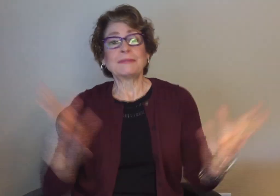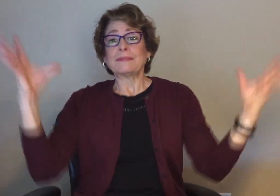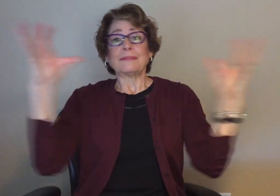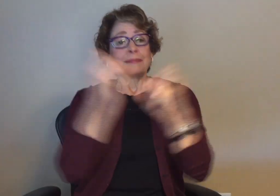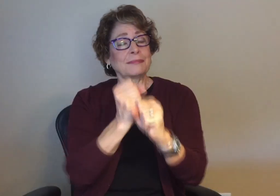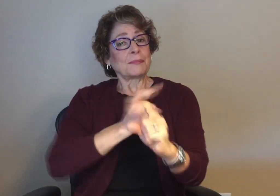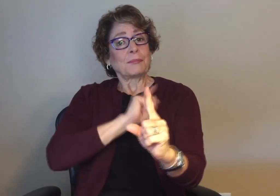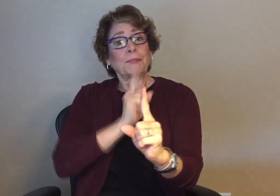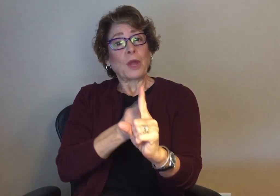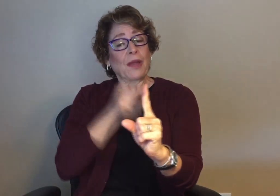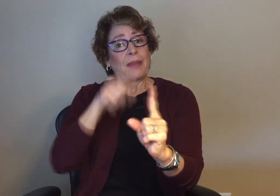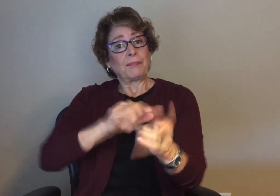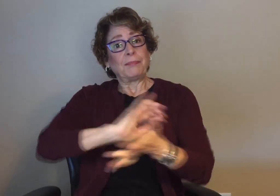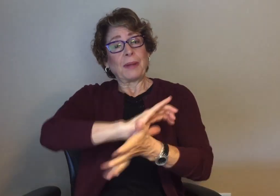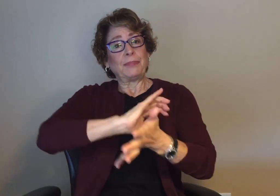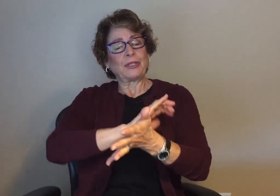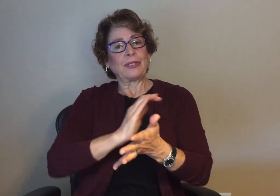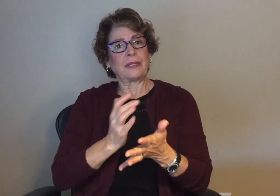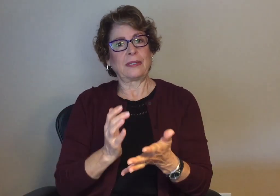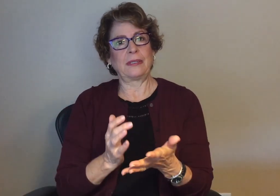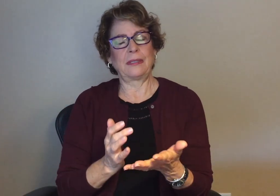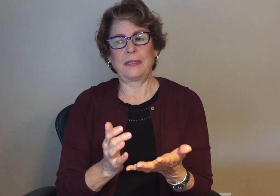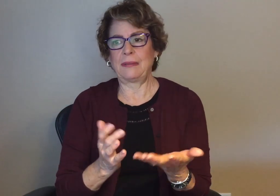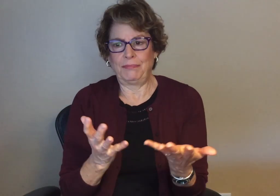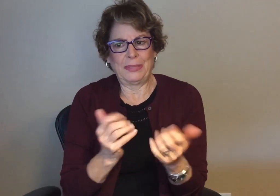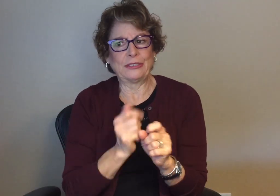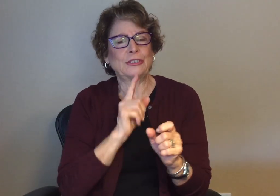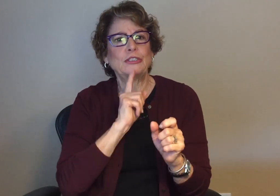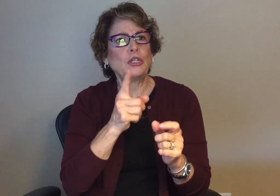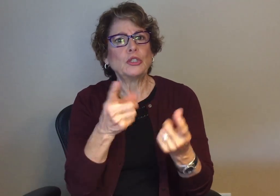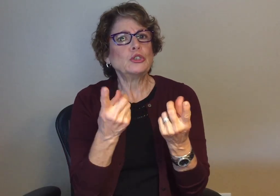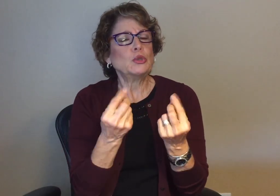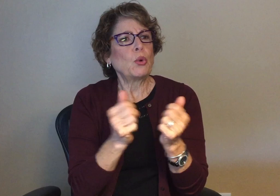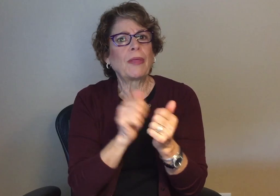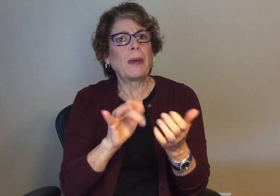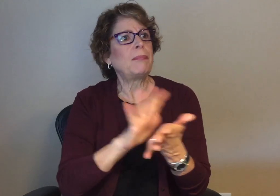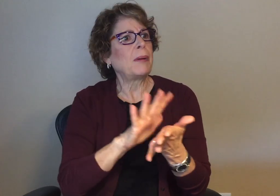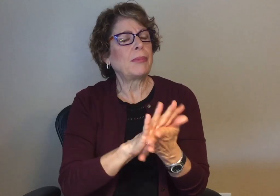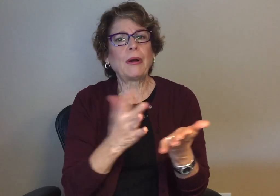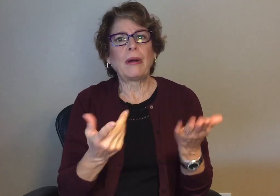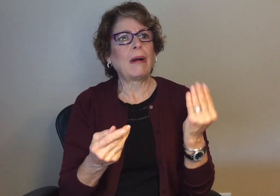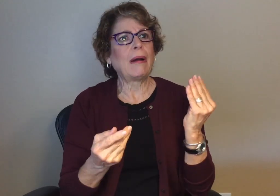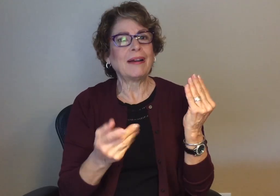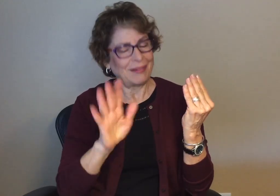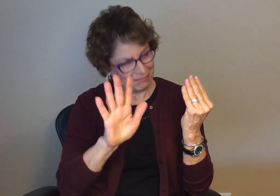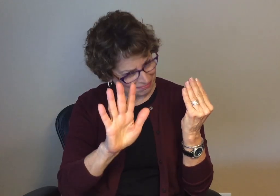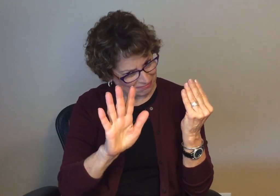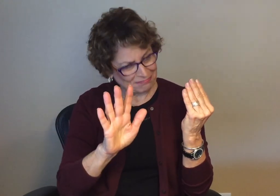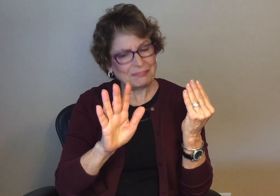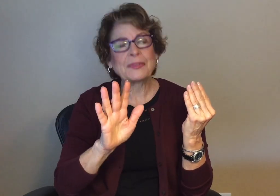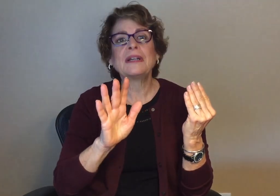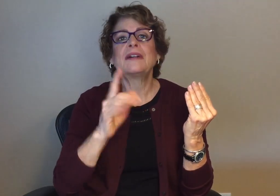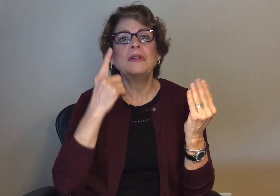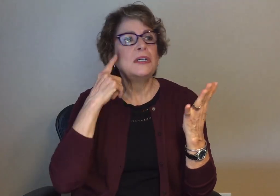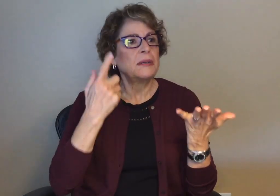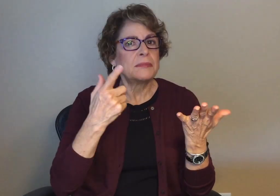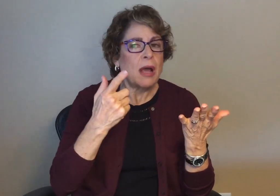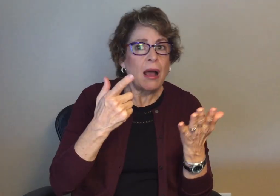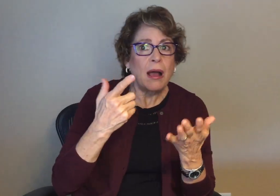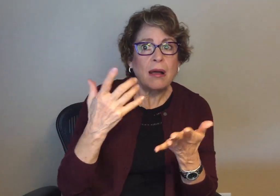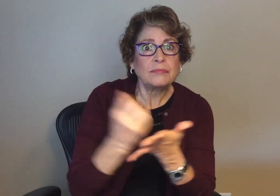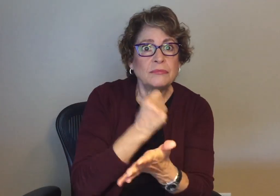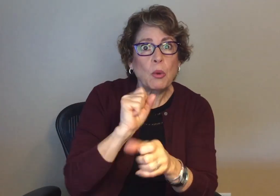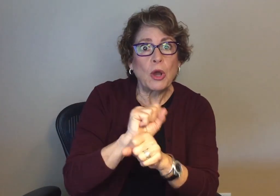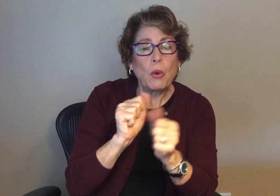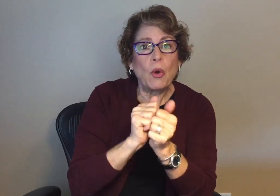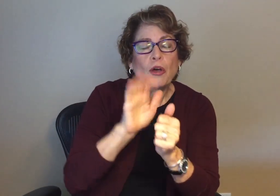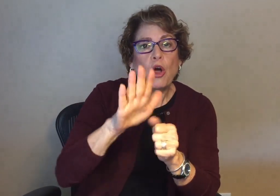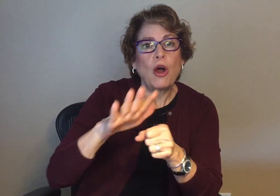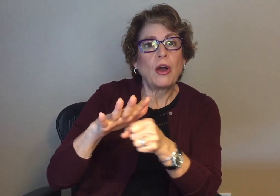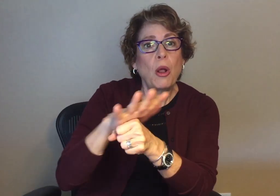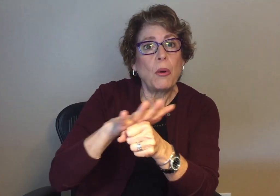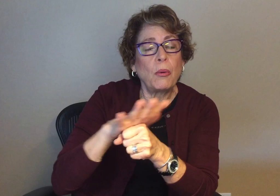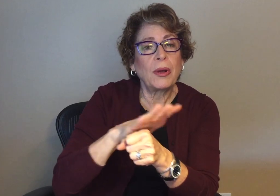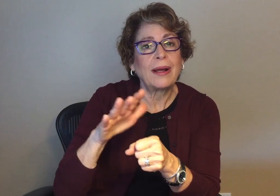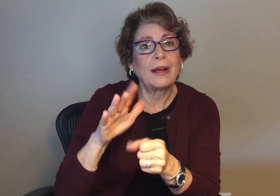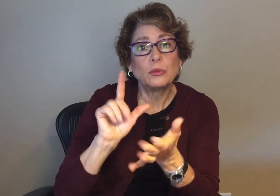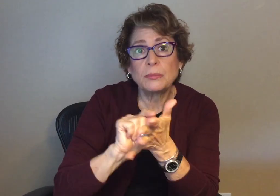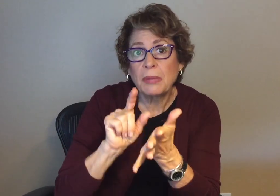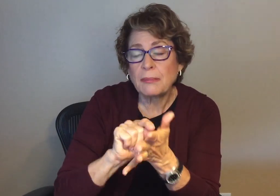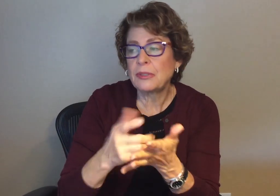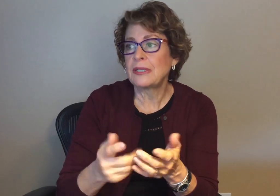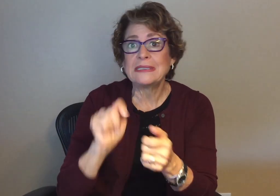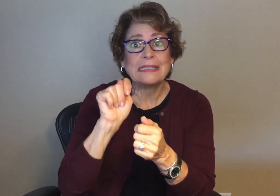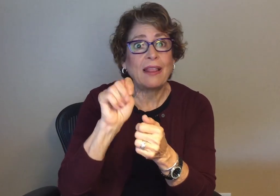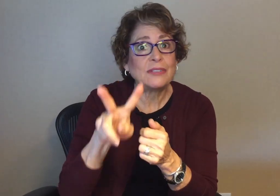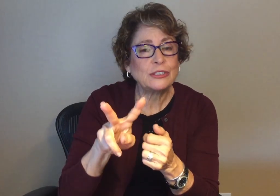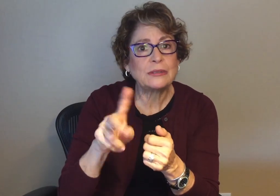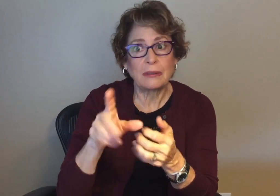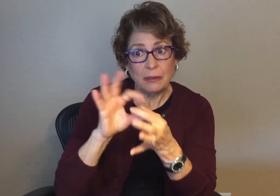We encourage deaf and hard of hearing people to work with your local newspapers and television companies